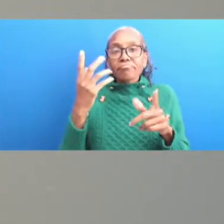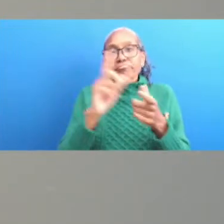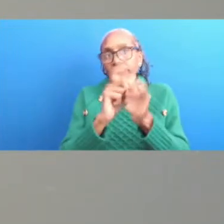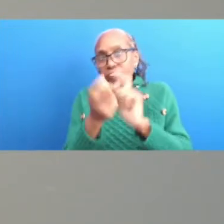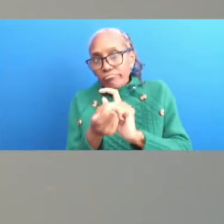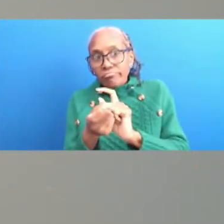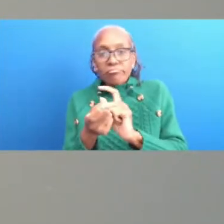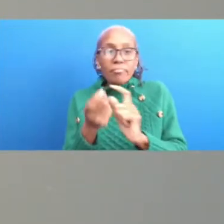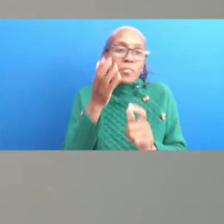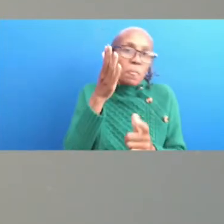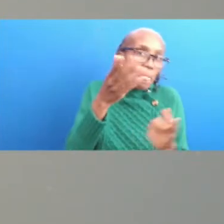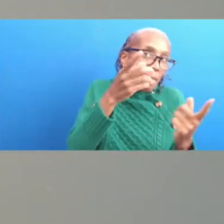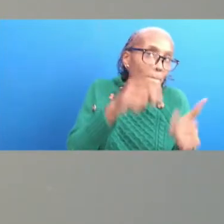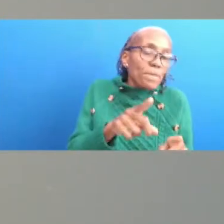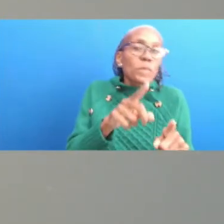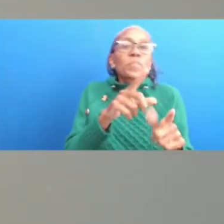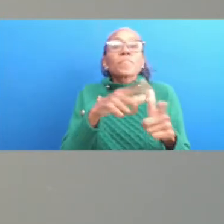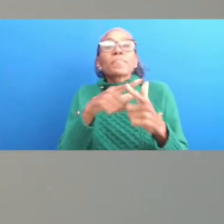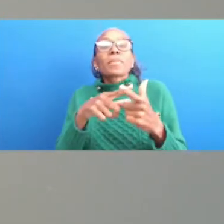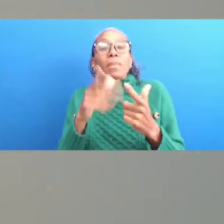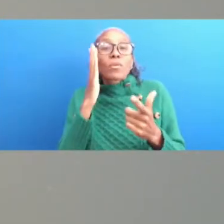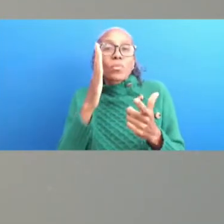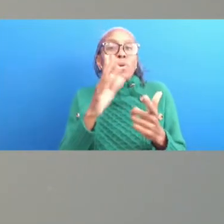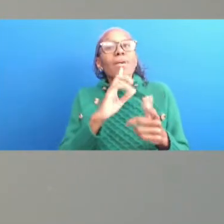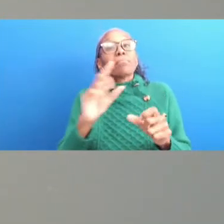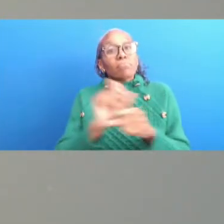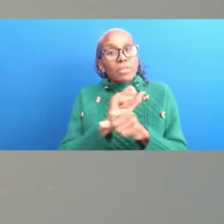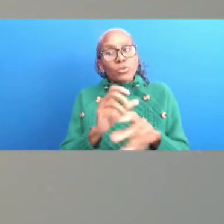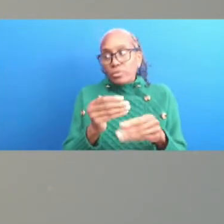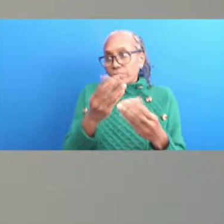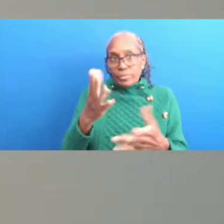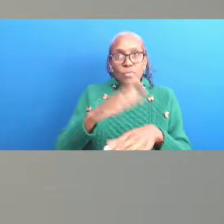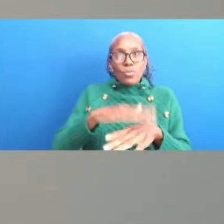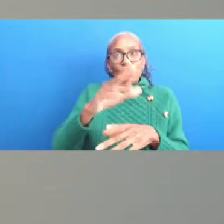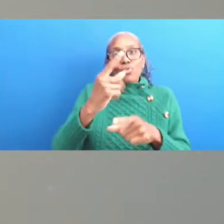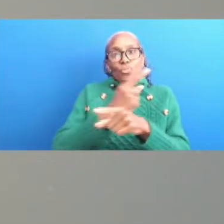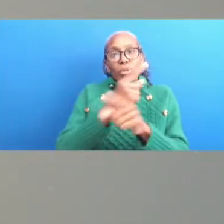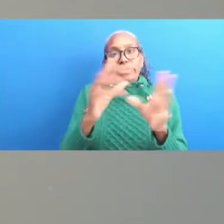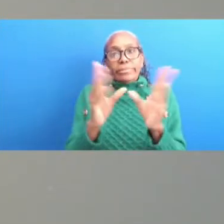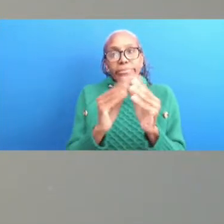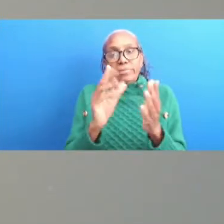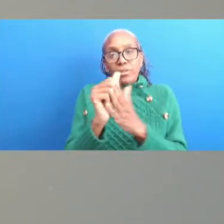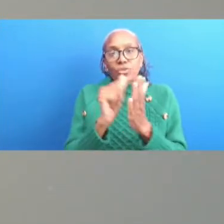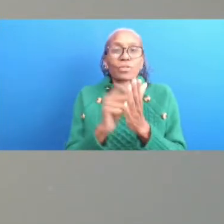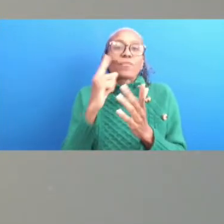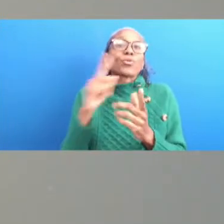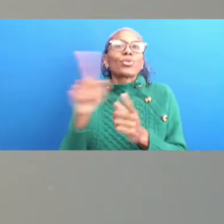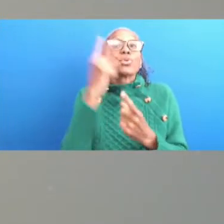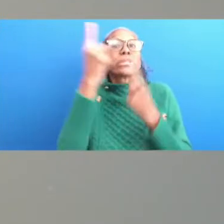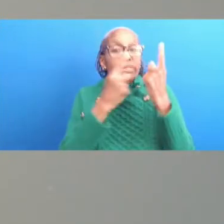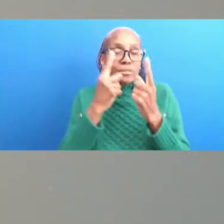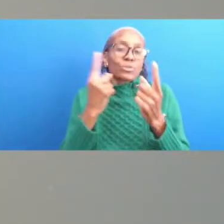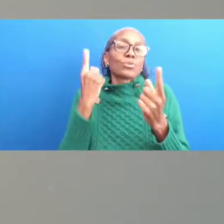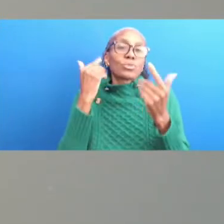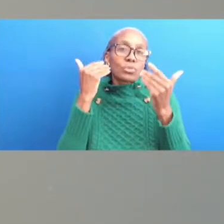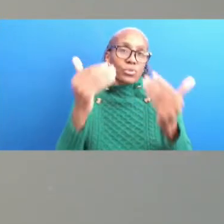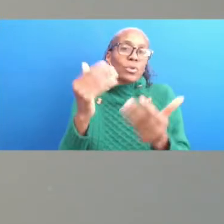TO DISCUSS TODAY TO EXPLAIN THEM TO YOU ALL WHAT THE